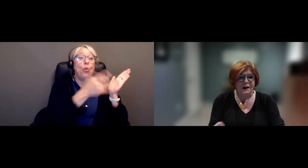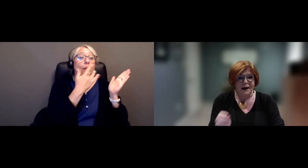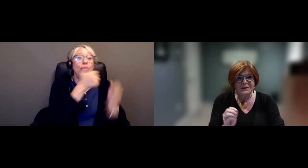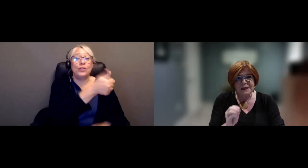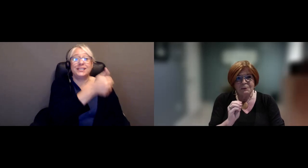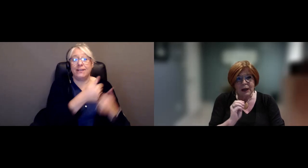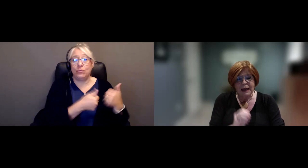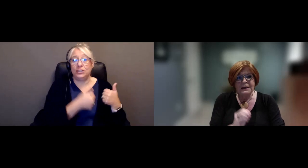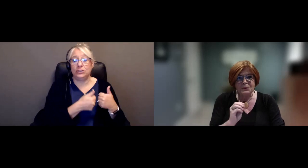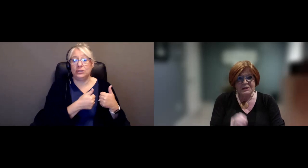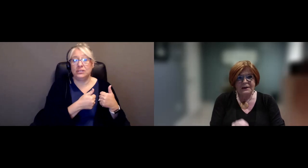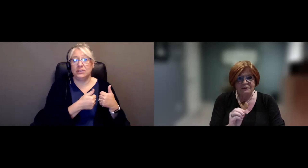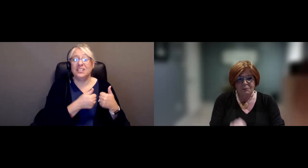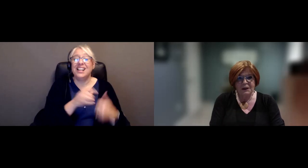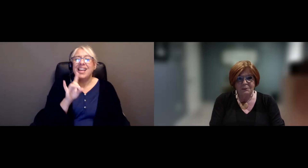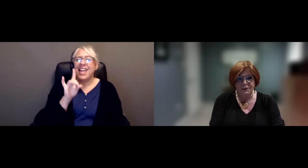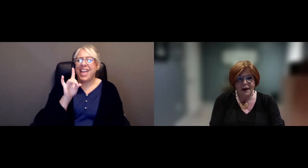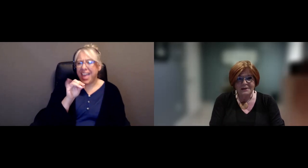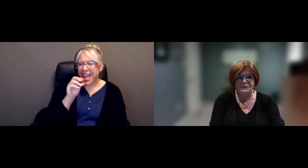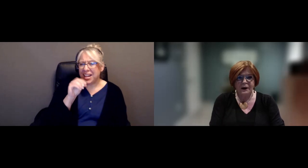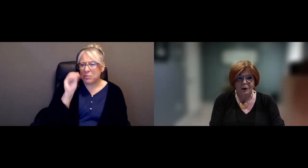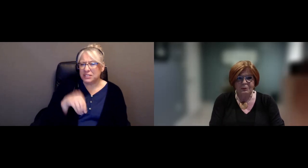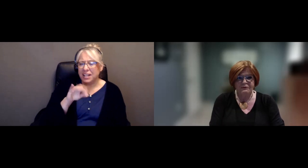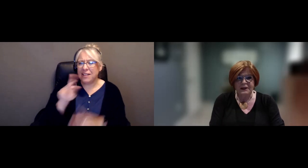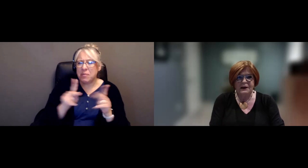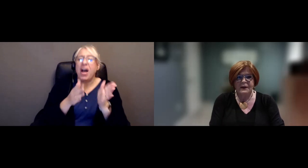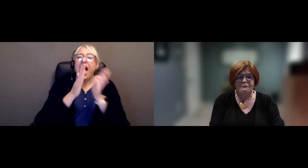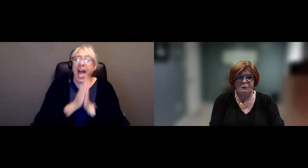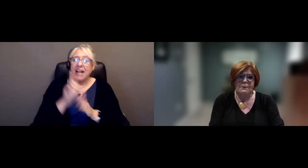I would say about 80% of the people asked for help filling out that form.